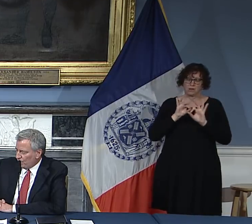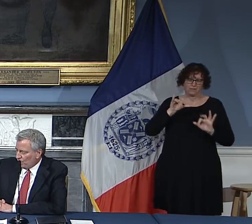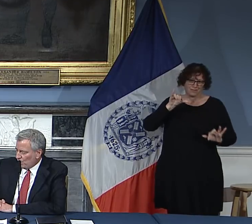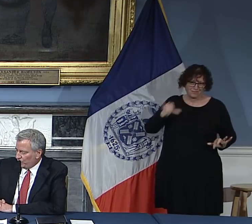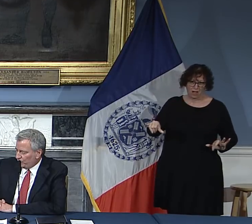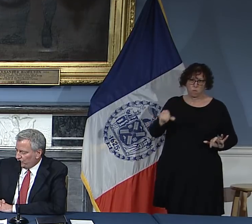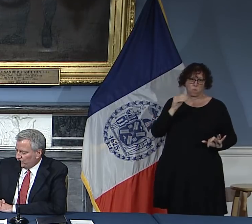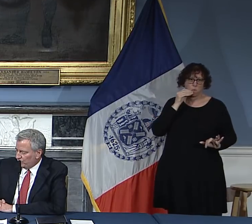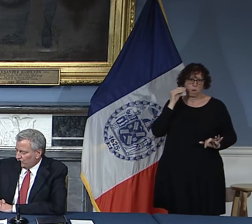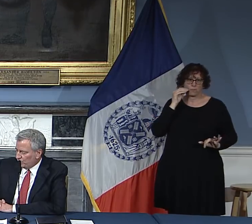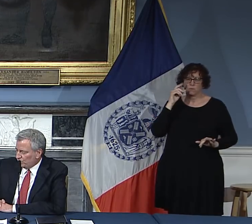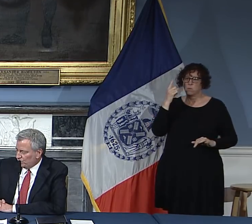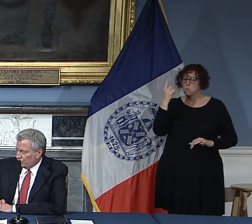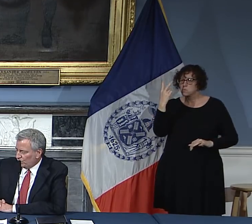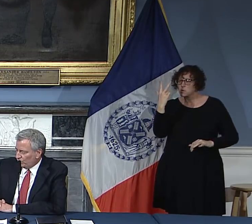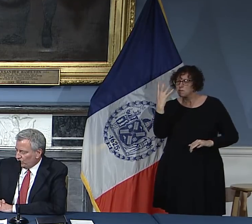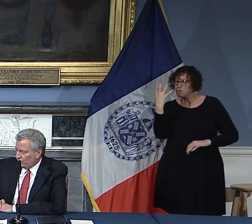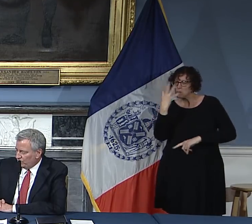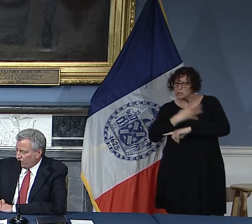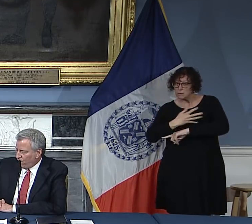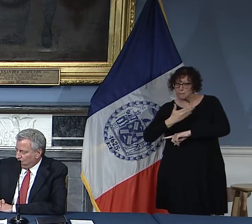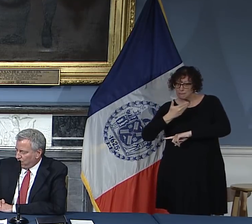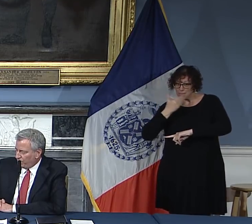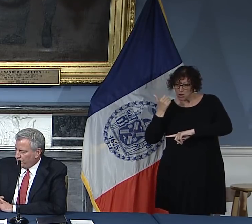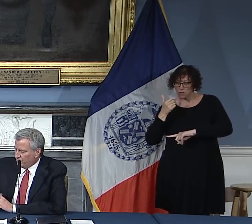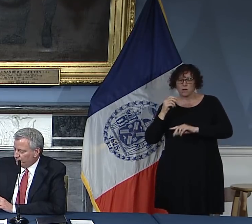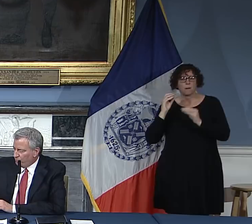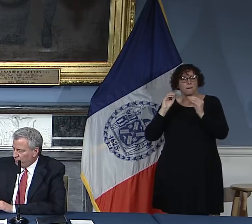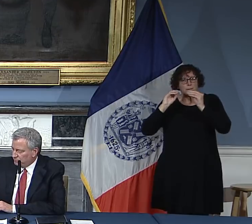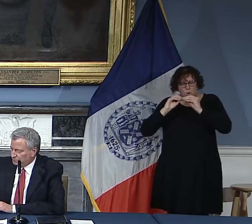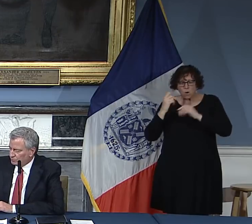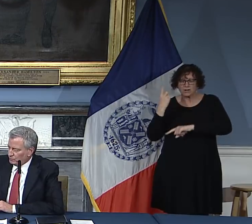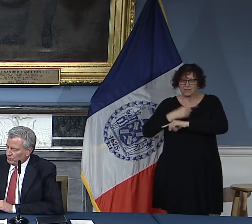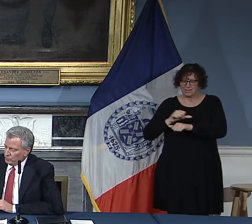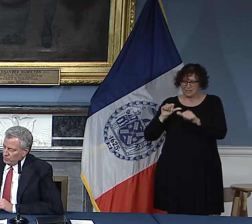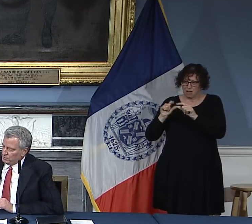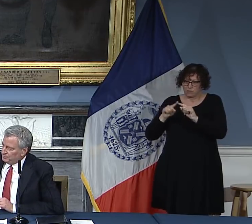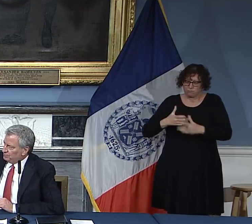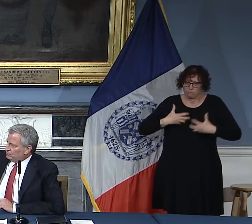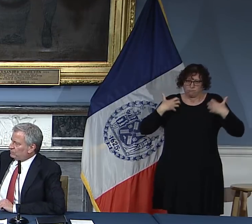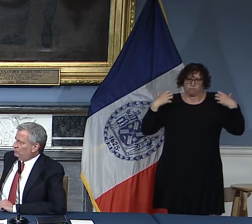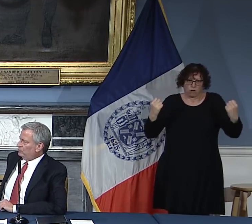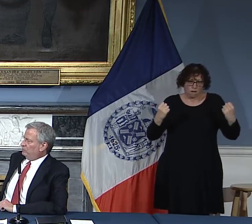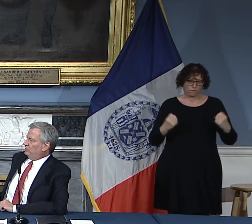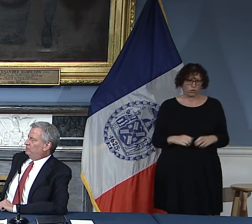IF THEY HAVE FEVER, TO STAY HOME THREE DAYS AFTER THEE FVER IS GONE, WHICHEVER IS